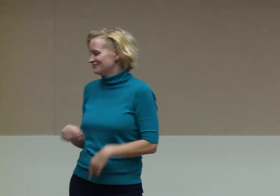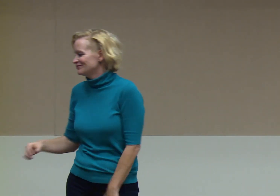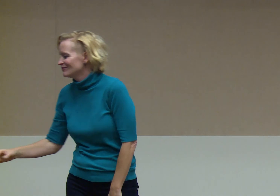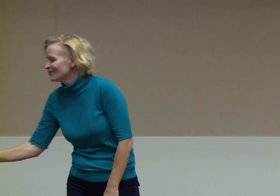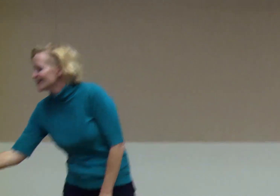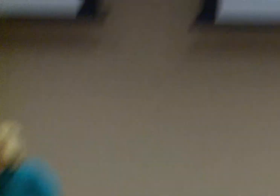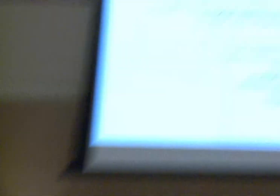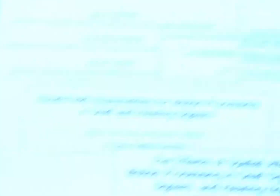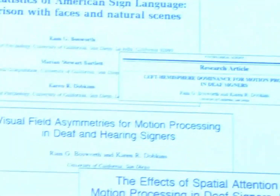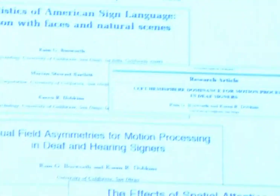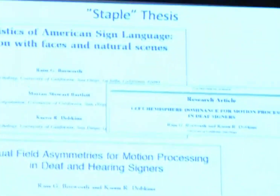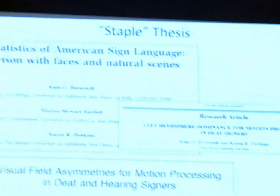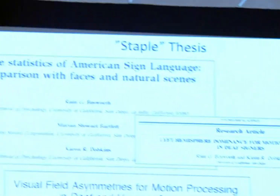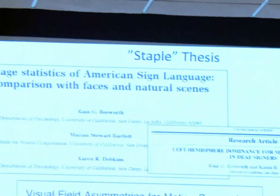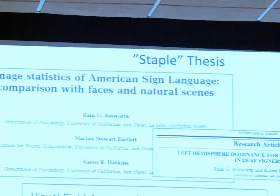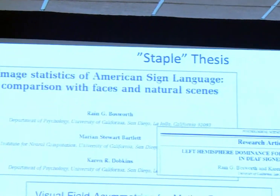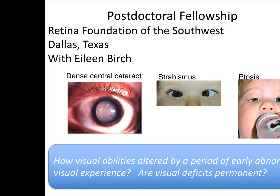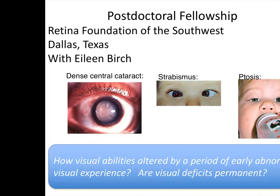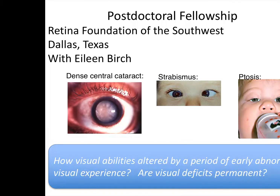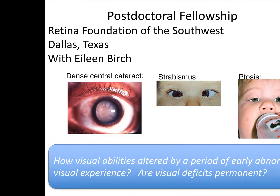for another year and a half.